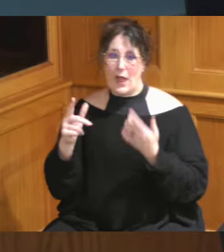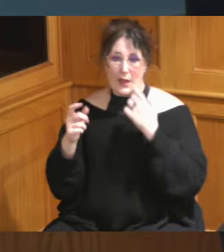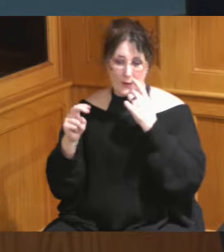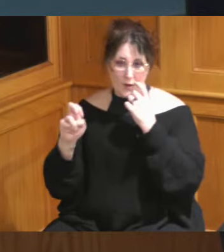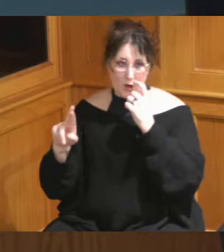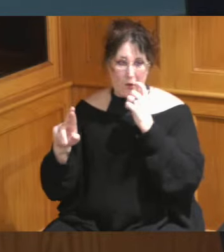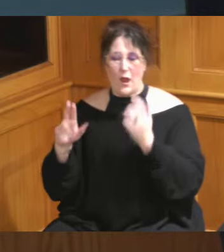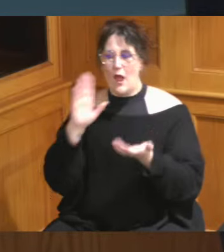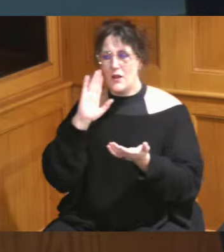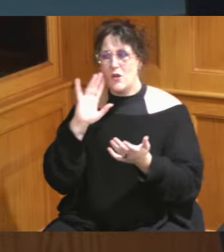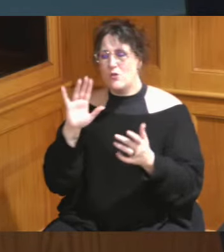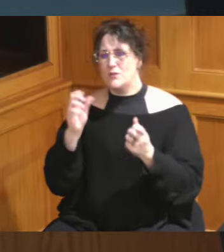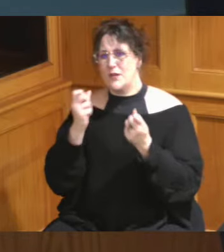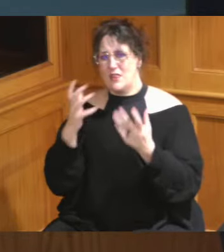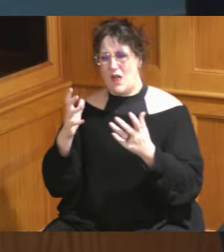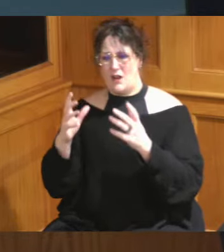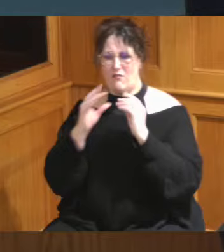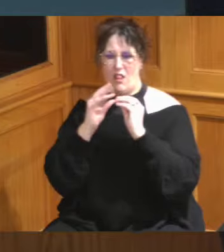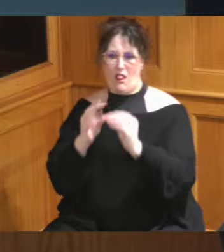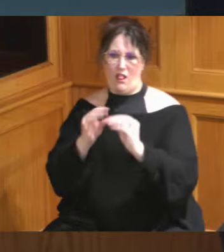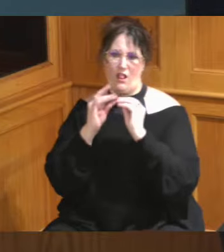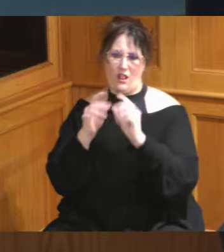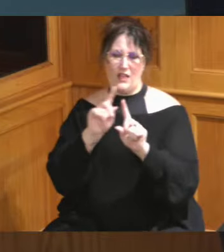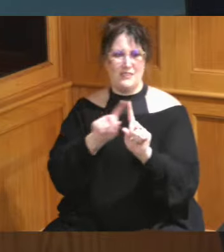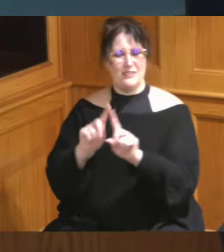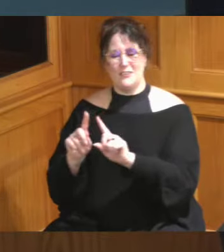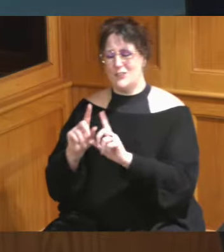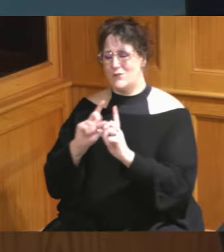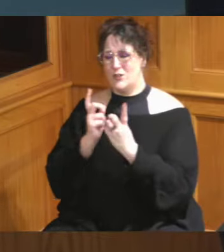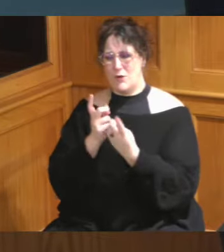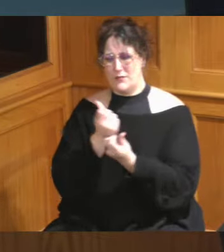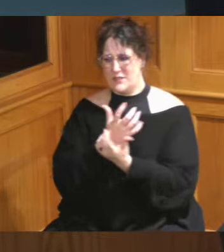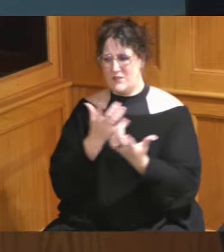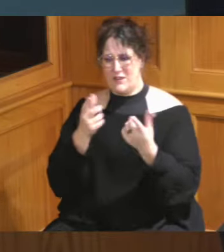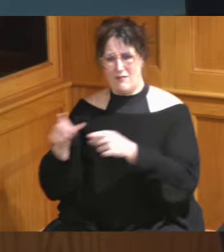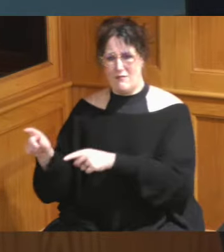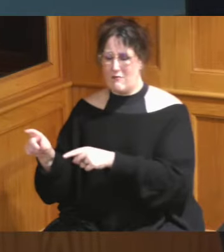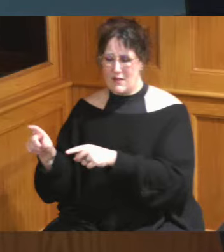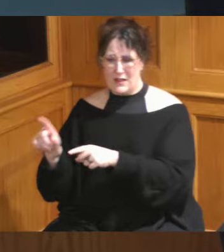been a lot of conversation back and forth with the different departments. and it's been challenging.